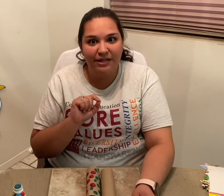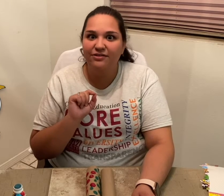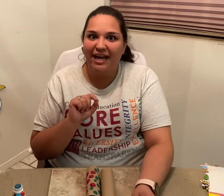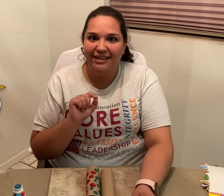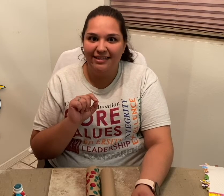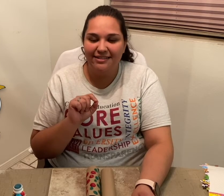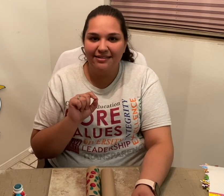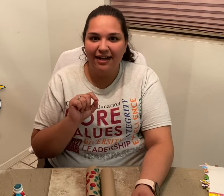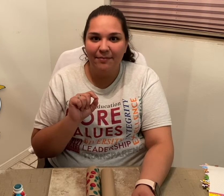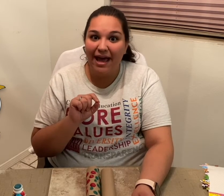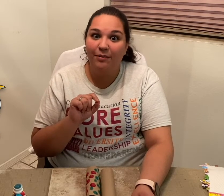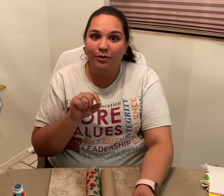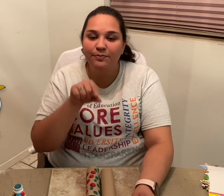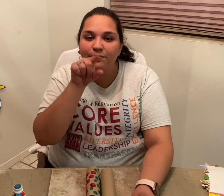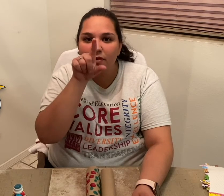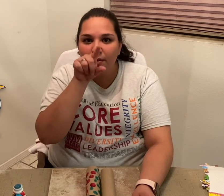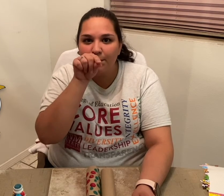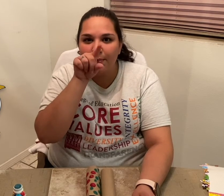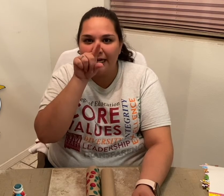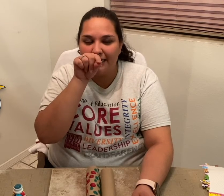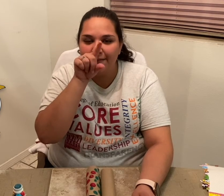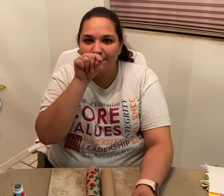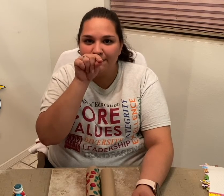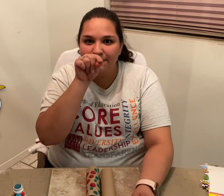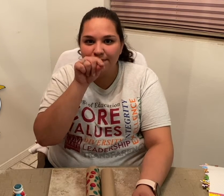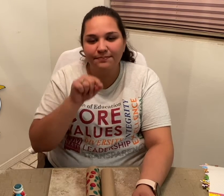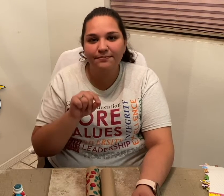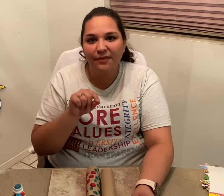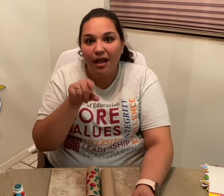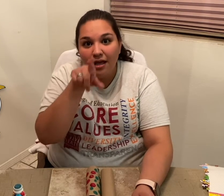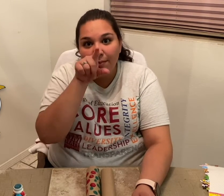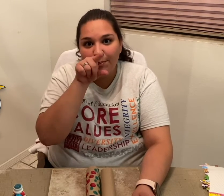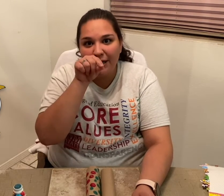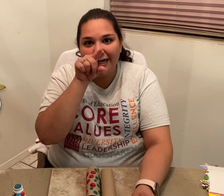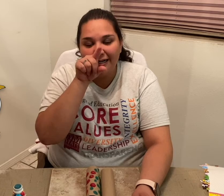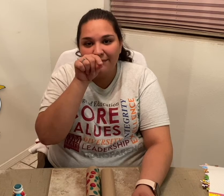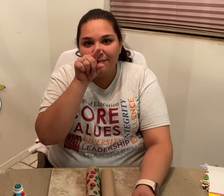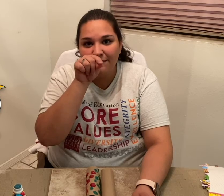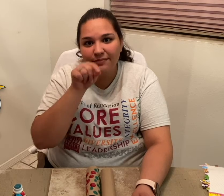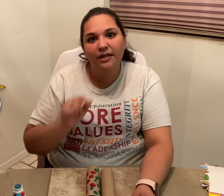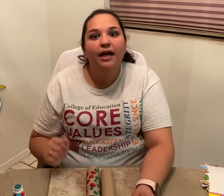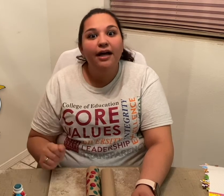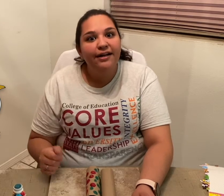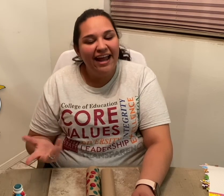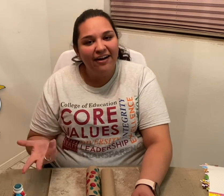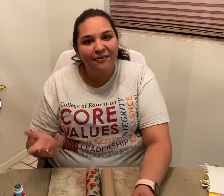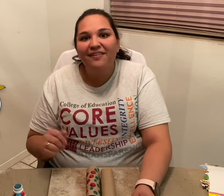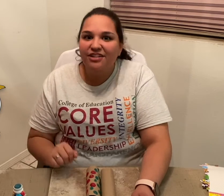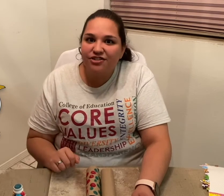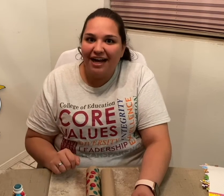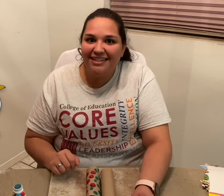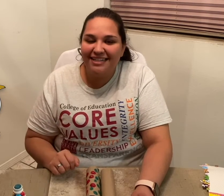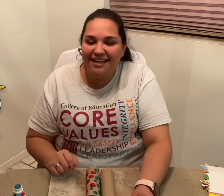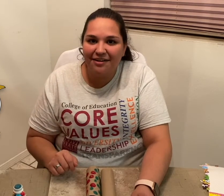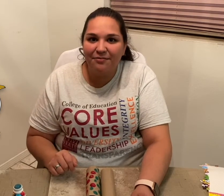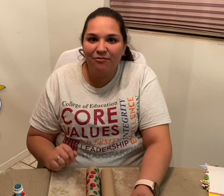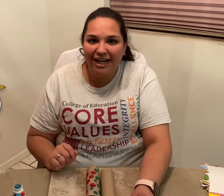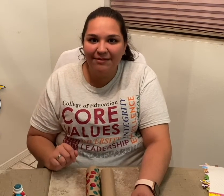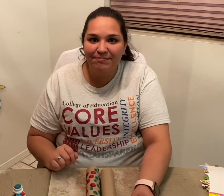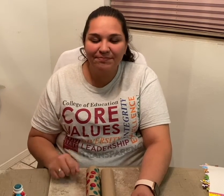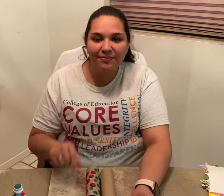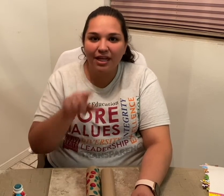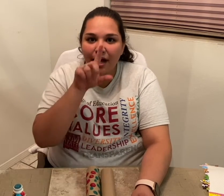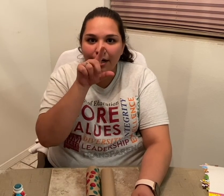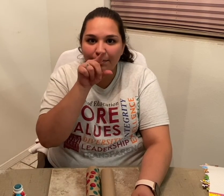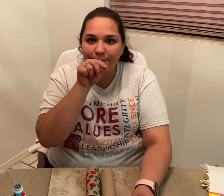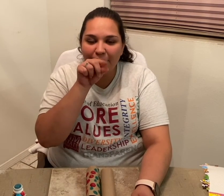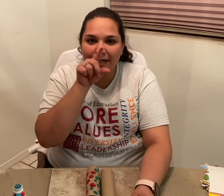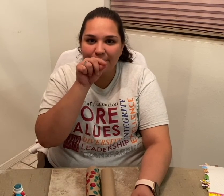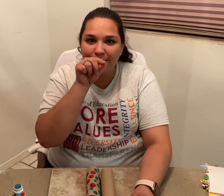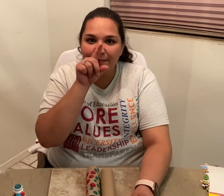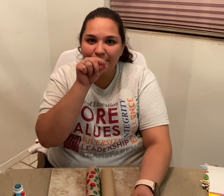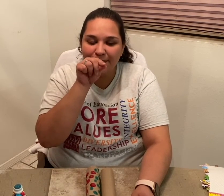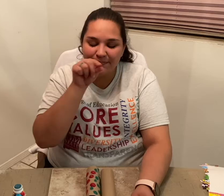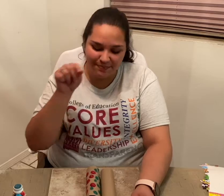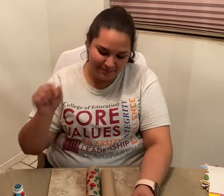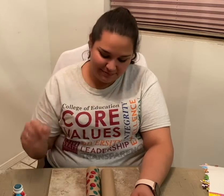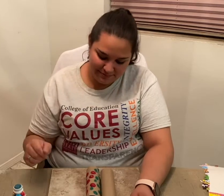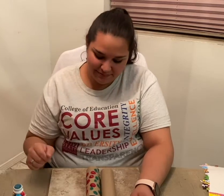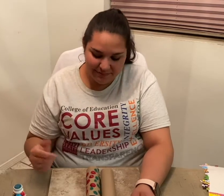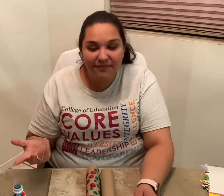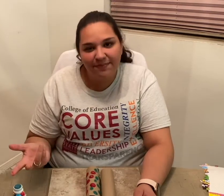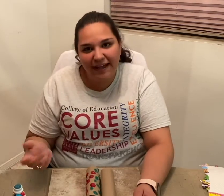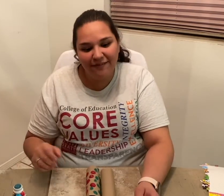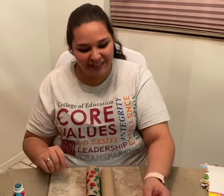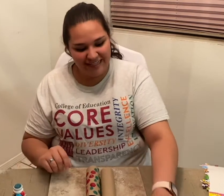you sign this animal. Bird (signs 'bird'). Bird (signs 'bird'). Now, let's try it together! Ready? Bird (signs 'bird'). Now, let's get